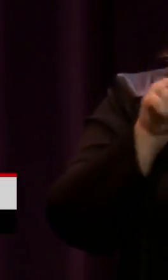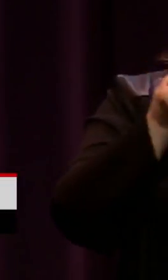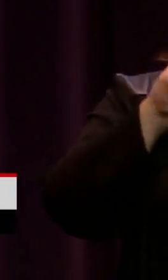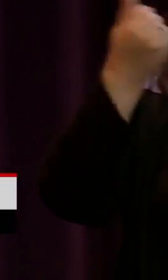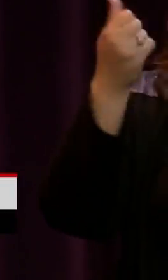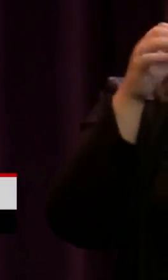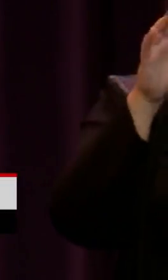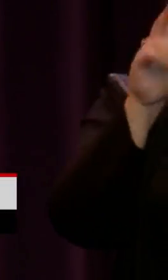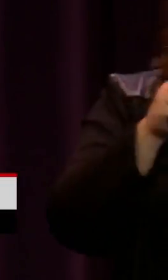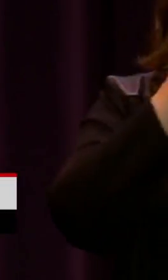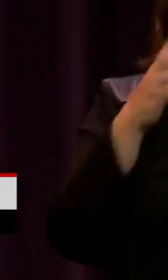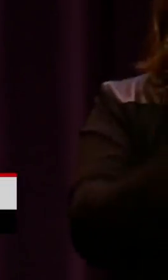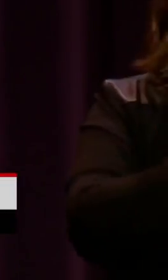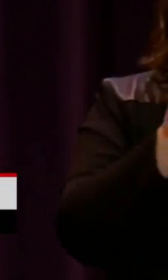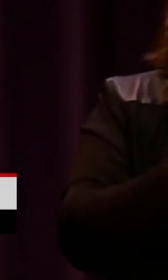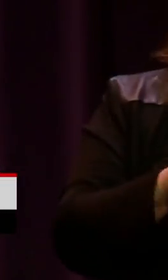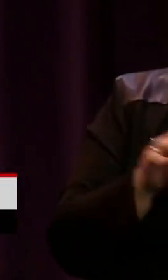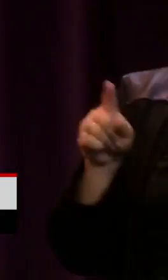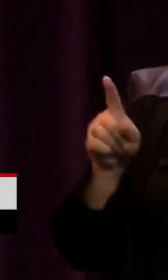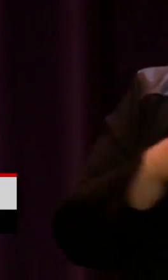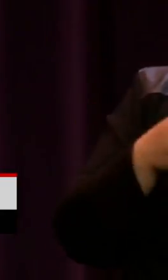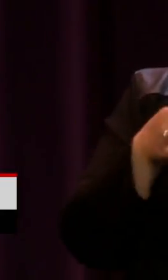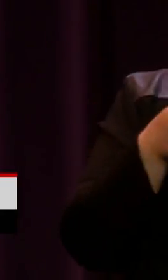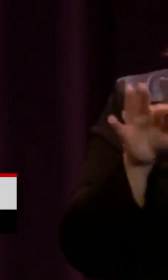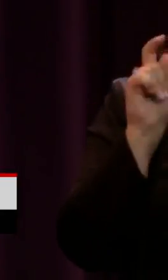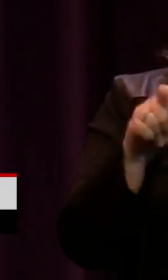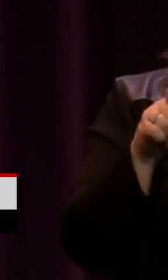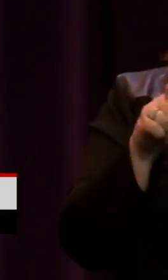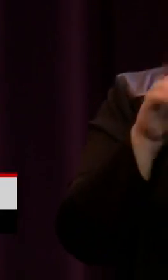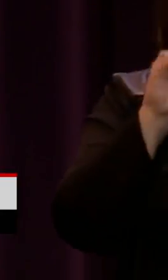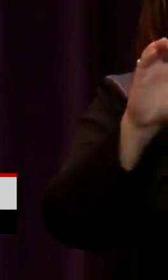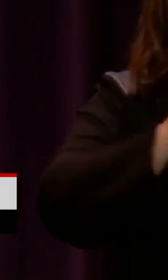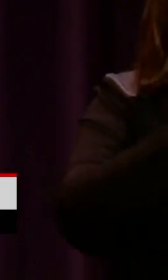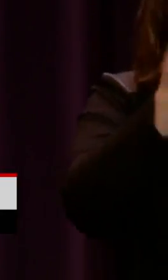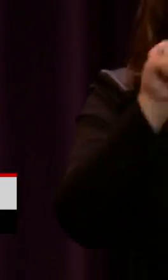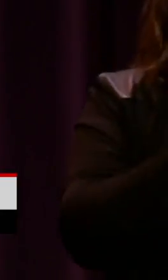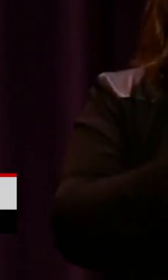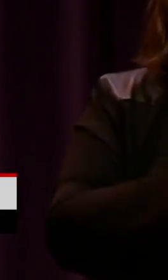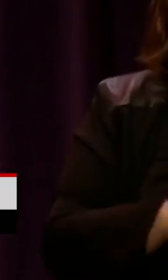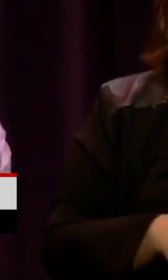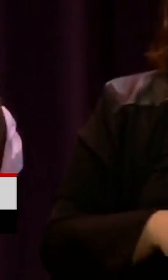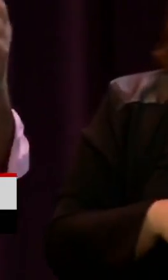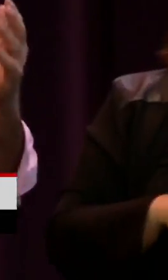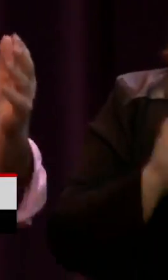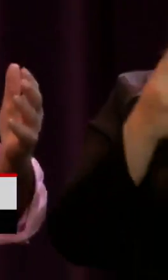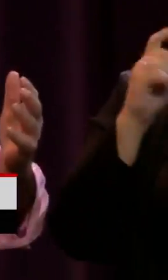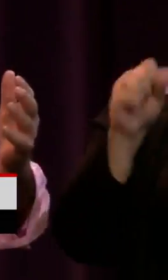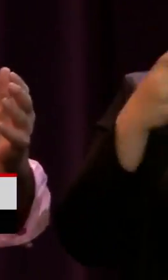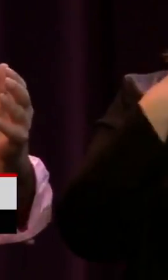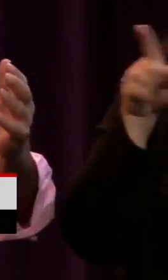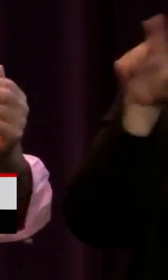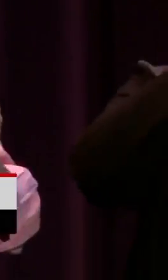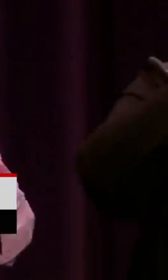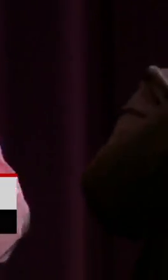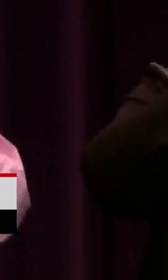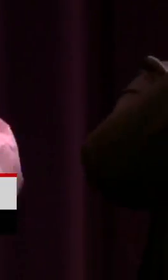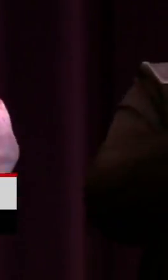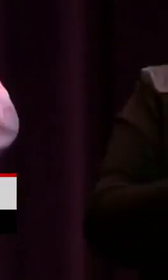AND THE FIRST WORD OUT OF YOUR MOUTH HAS TO BE STATEHOOD. NOBODY COULD SAY, WELL, SHE NEVER BROUGHT IT UP.